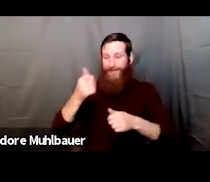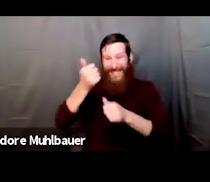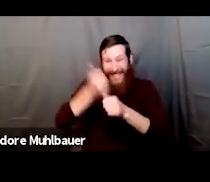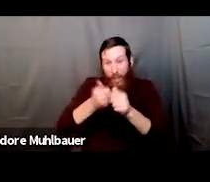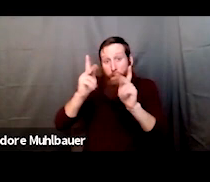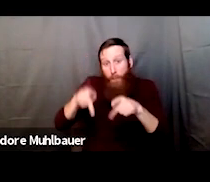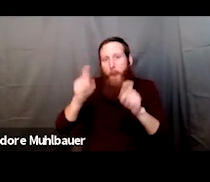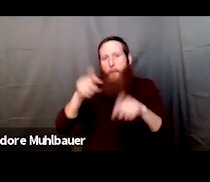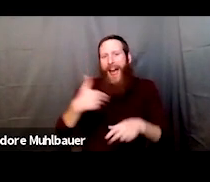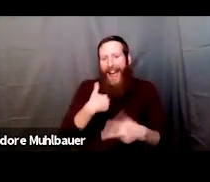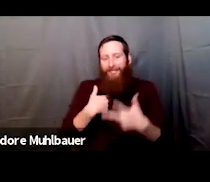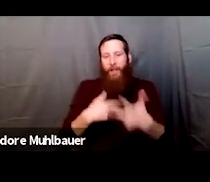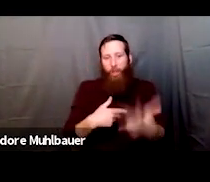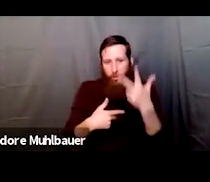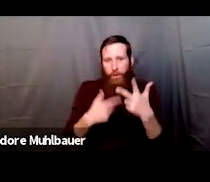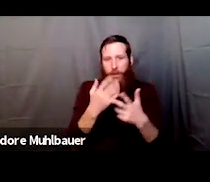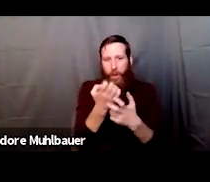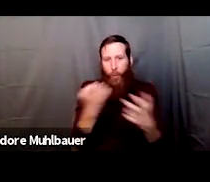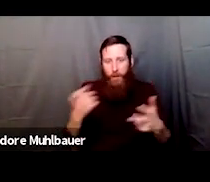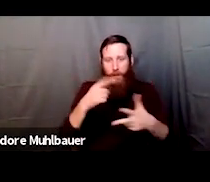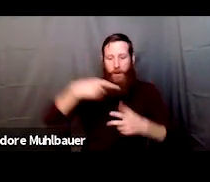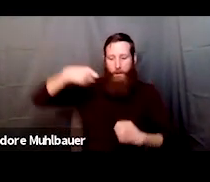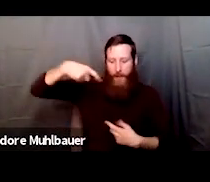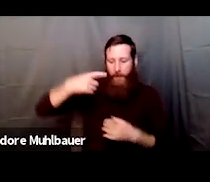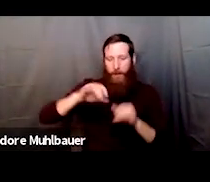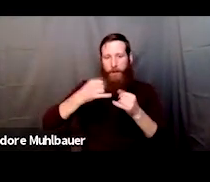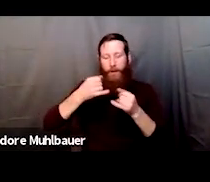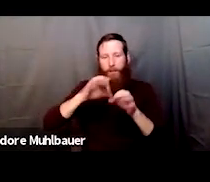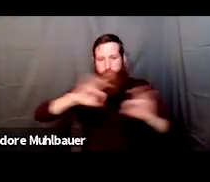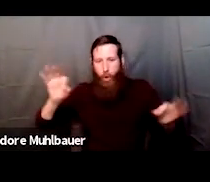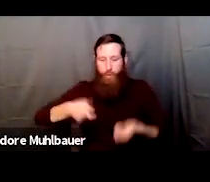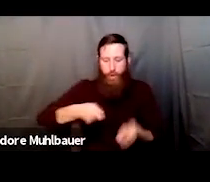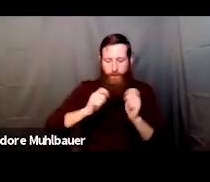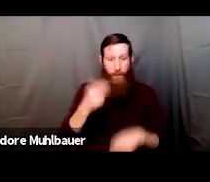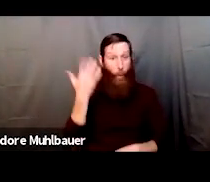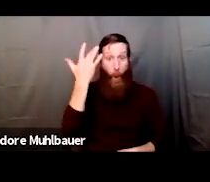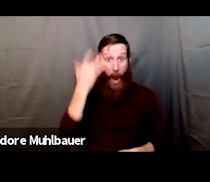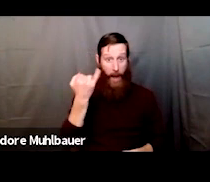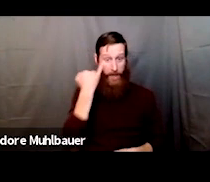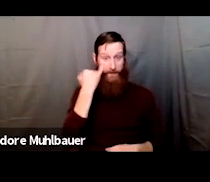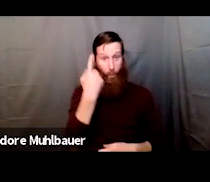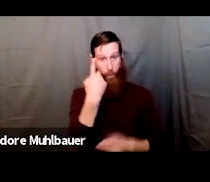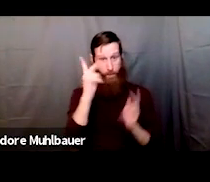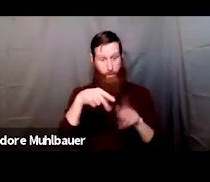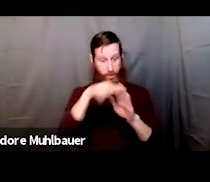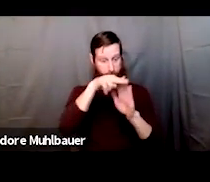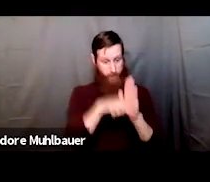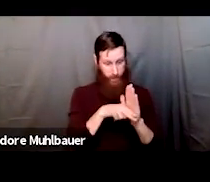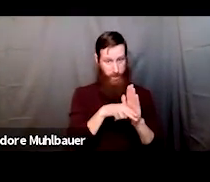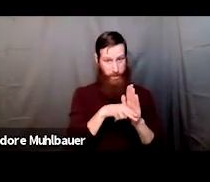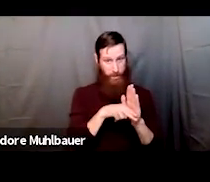The reason is if any one individual in the group is buried, then the other members need to have the gear to perform a rescue.